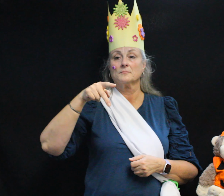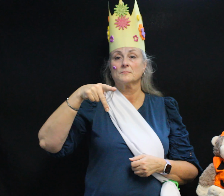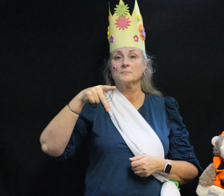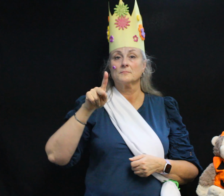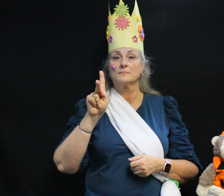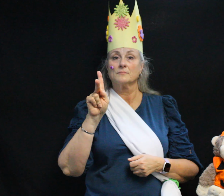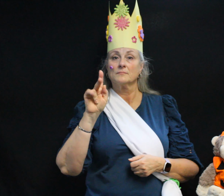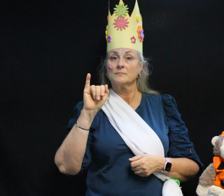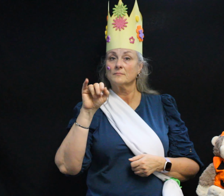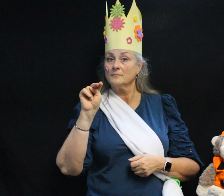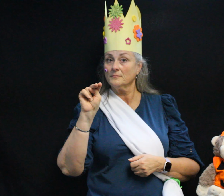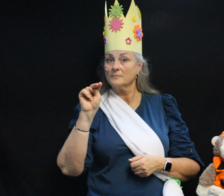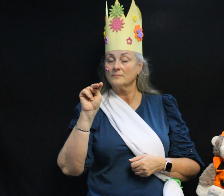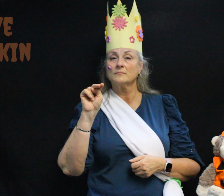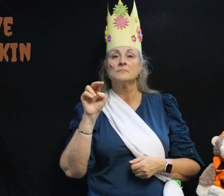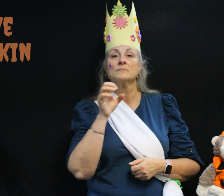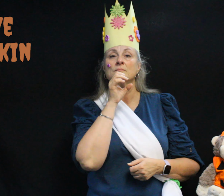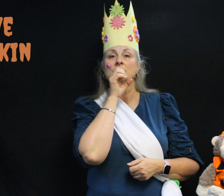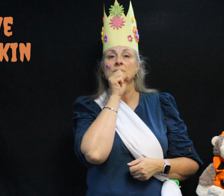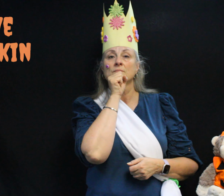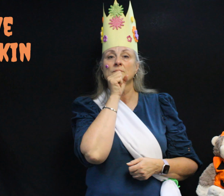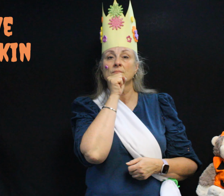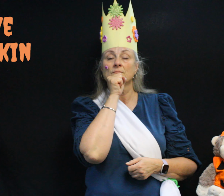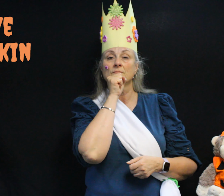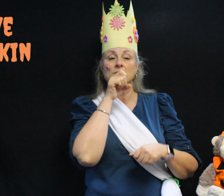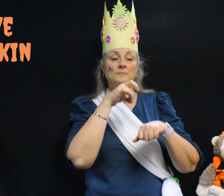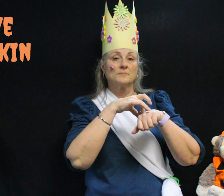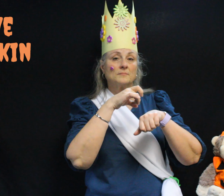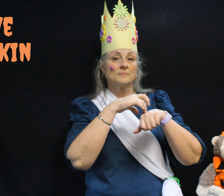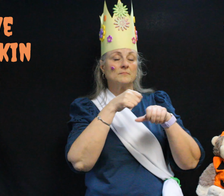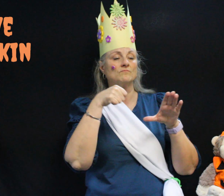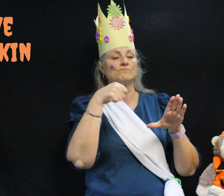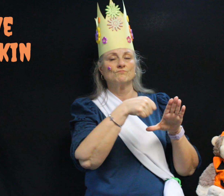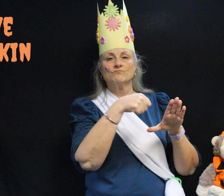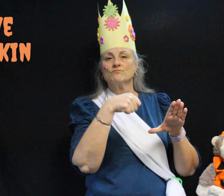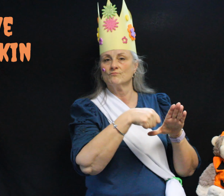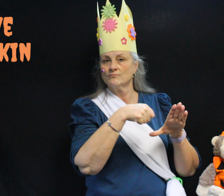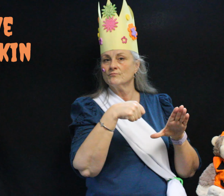This sign means carve pumpkins.